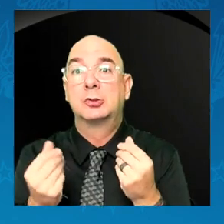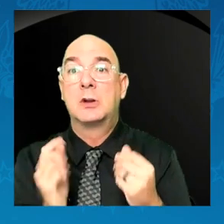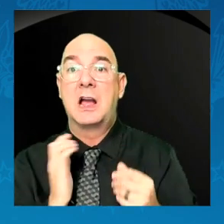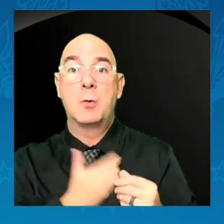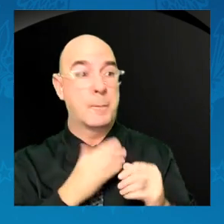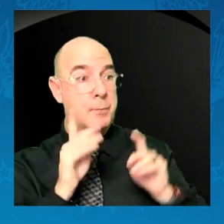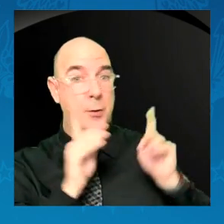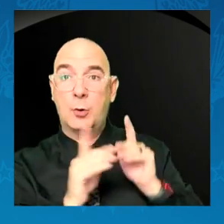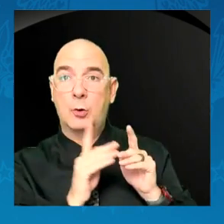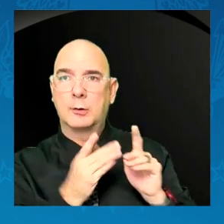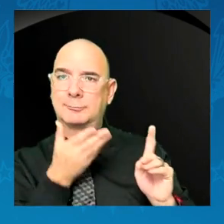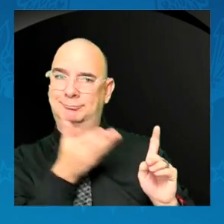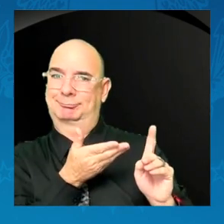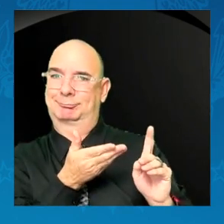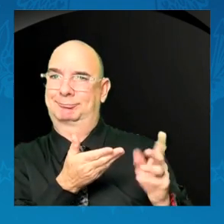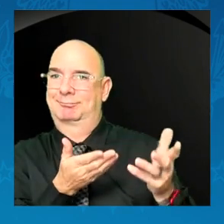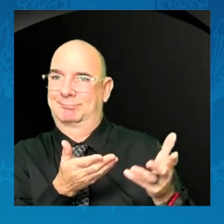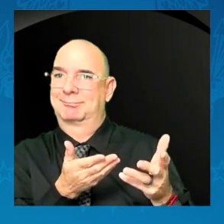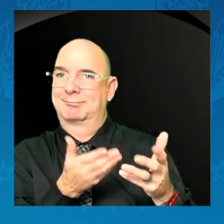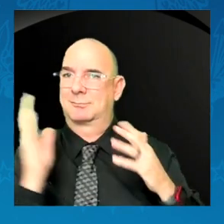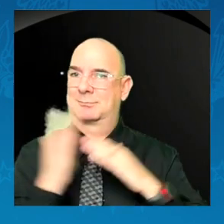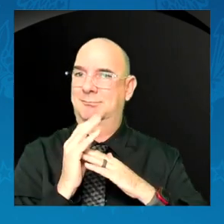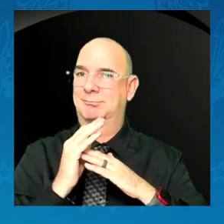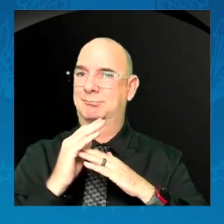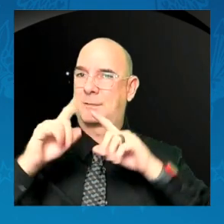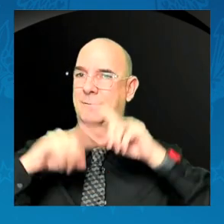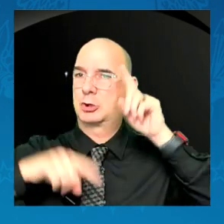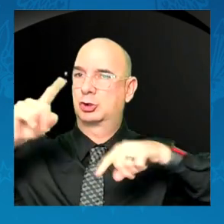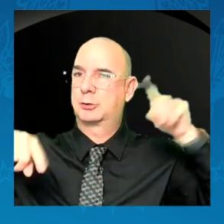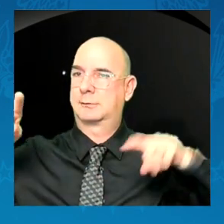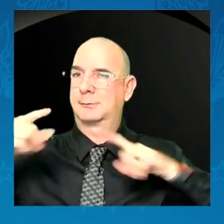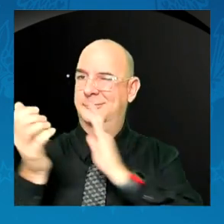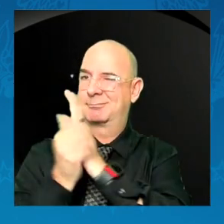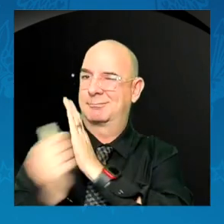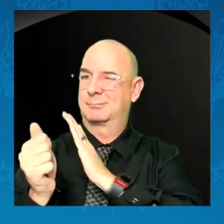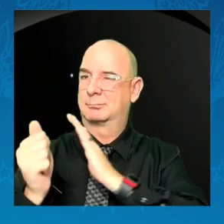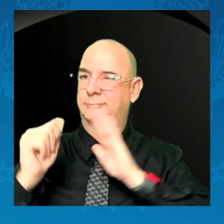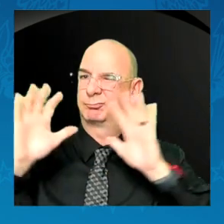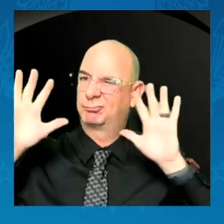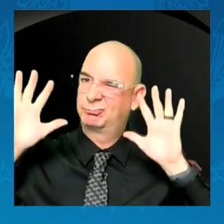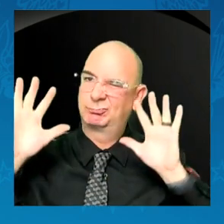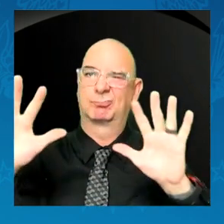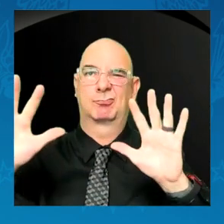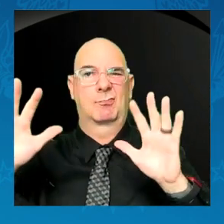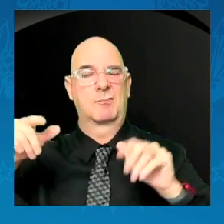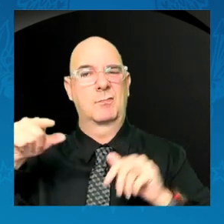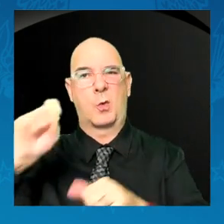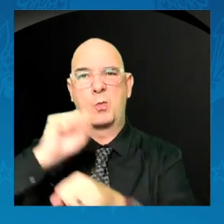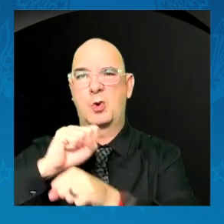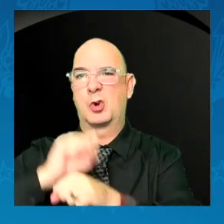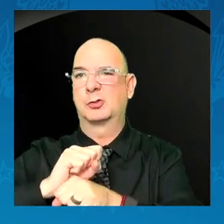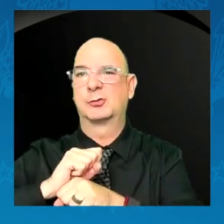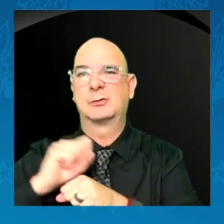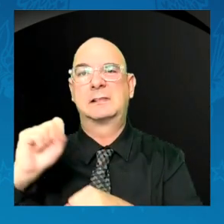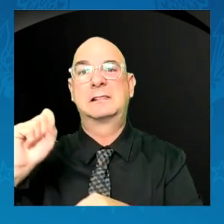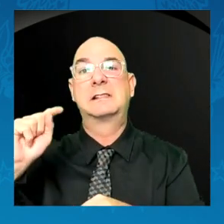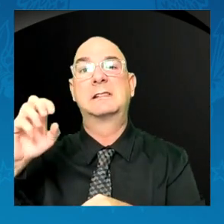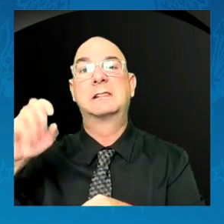in the next generation of our space program. This is the work that OSTP is honored to do in partnership with all of you, and we look forward to working